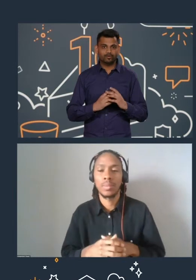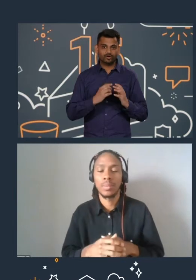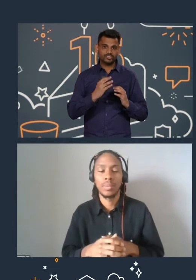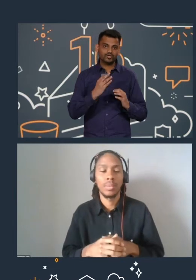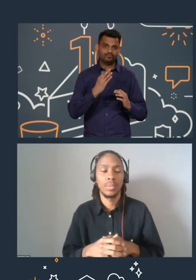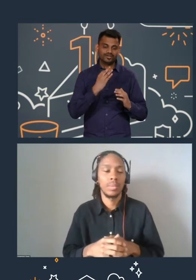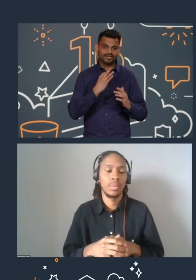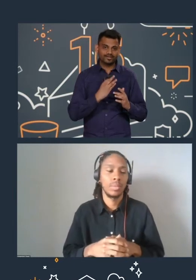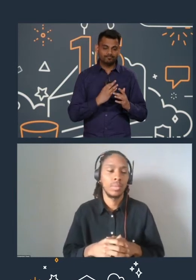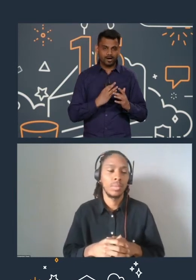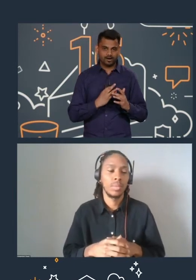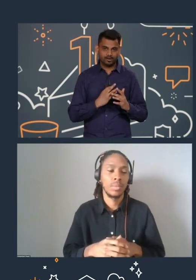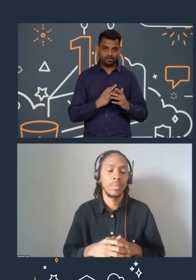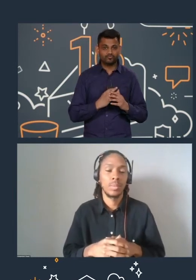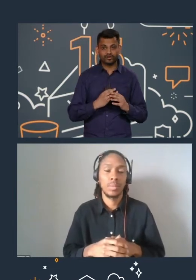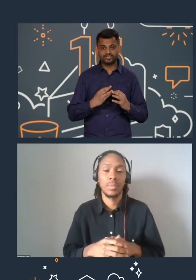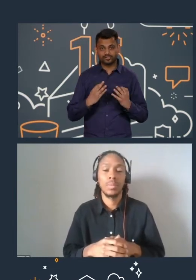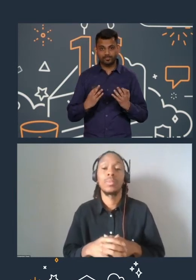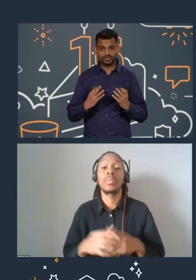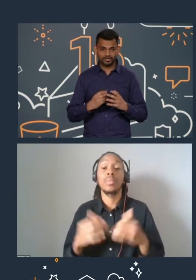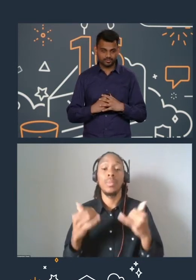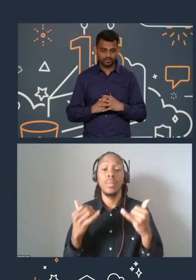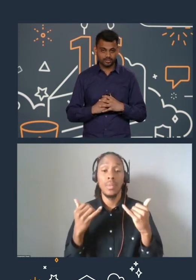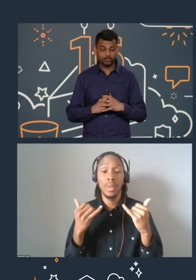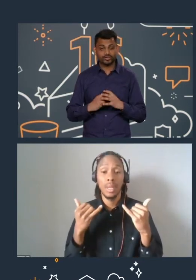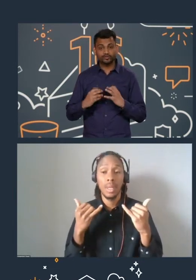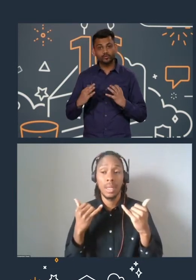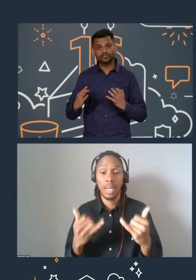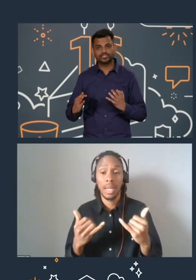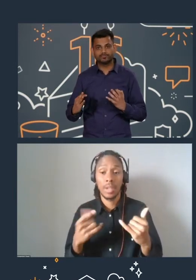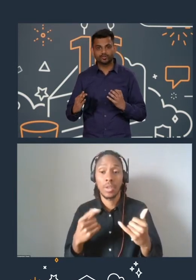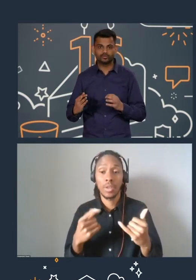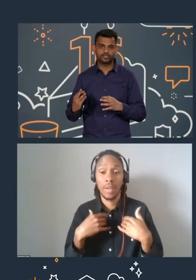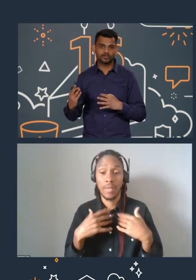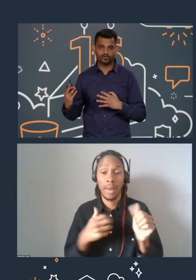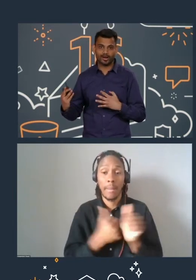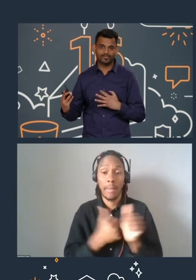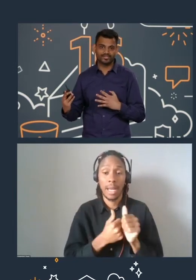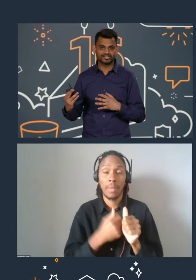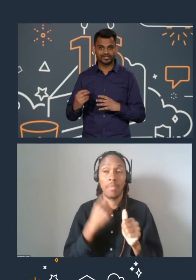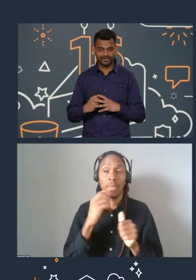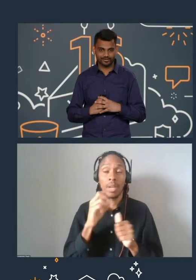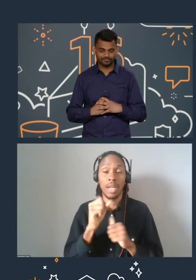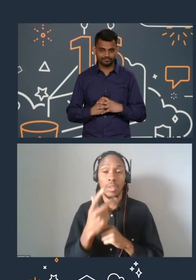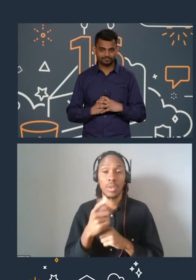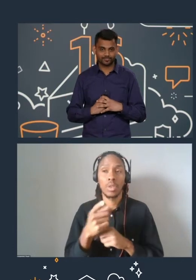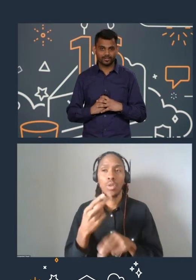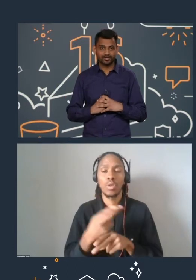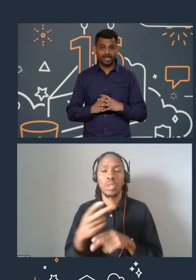Now, once you have taken backup of your S3 buckets, you can use them to restore your application data.